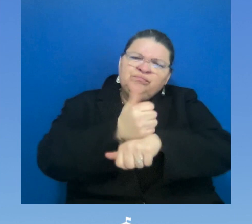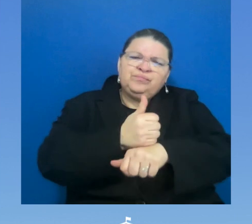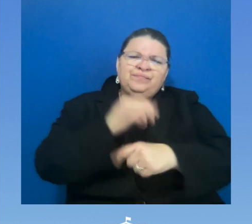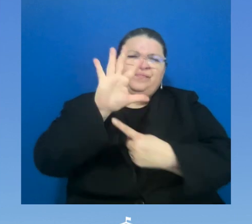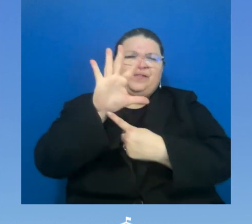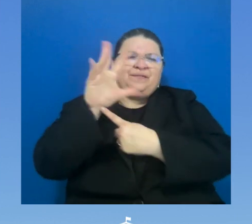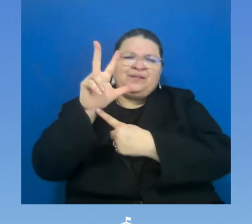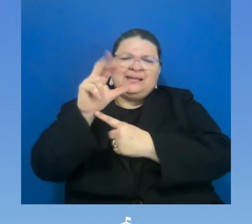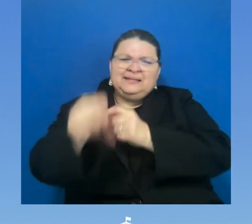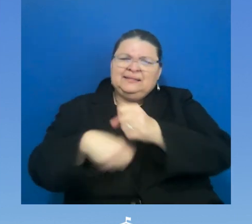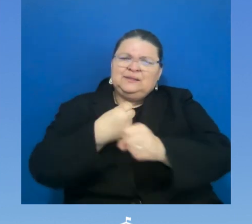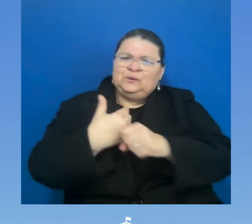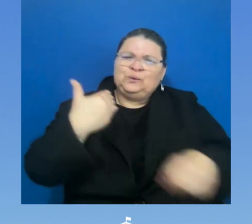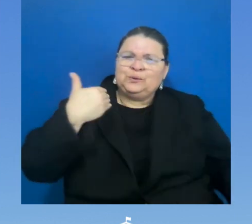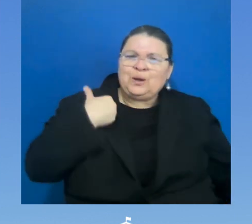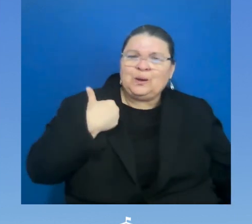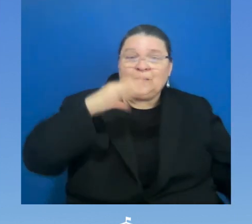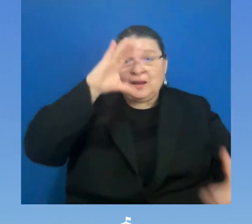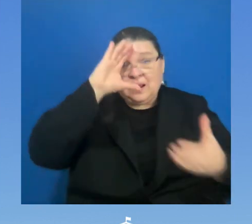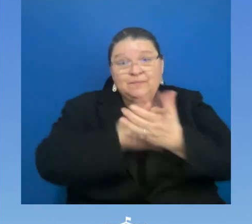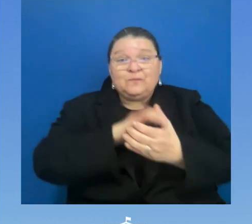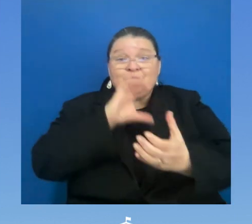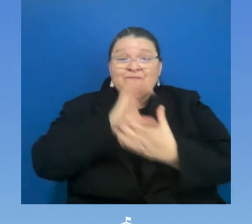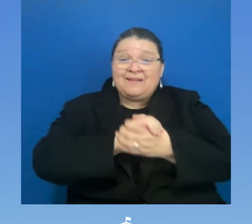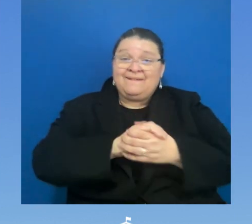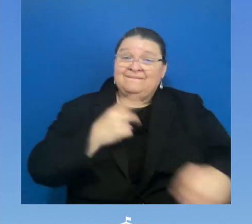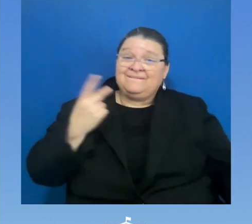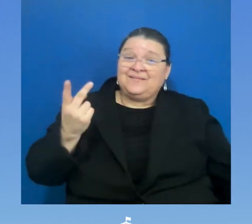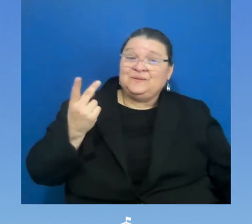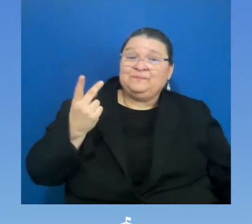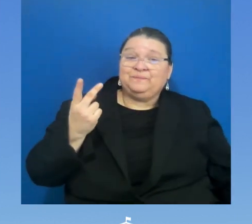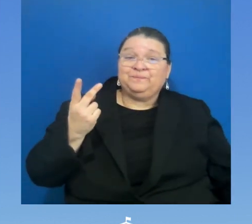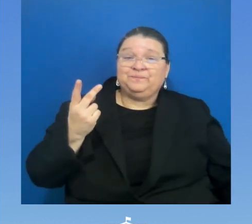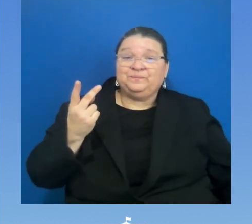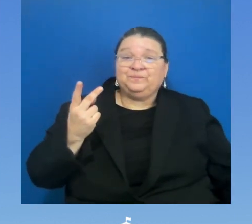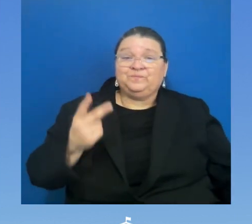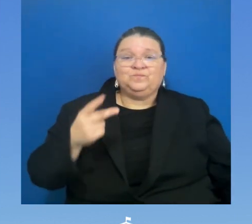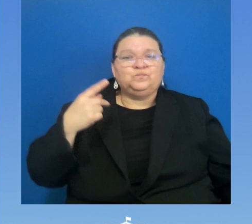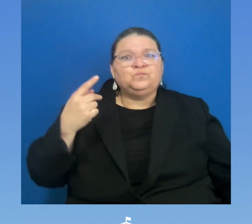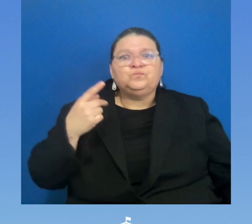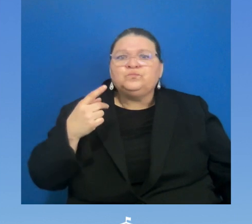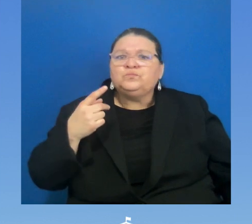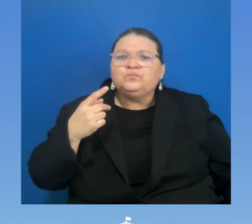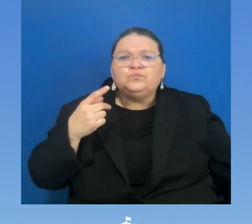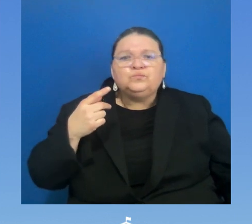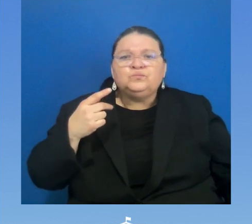They each put in $23,000 of their respective money to start the company back in nineteen sixty nine.